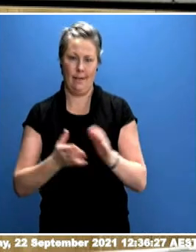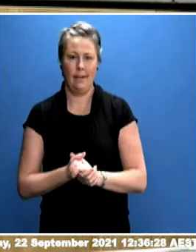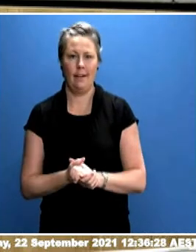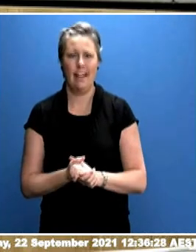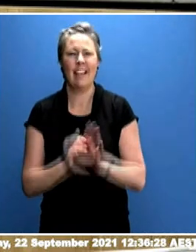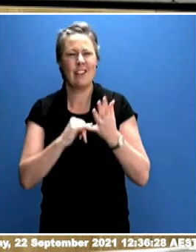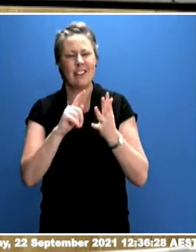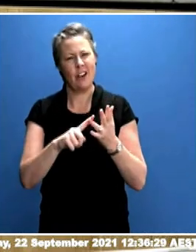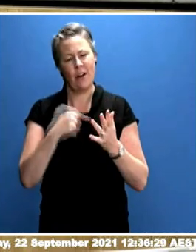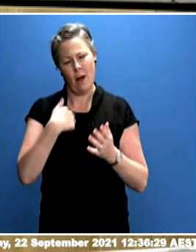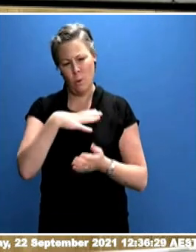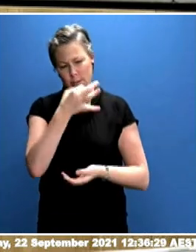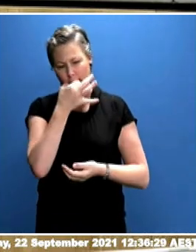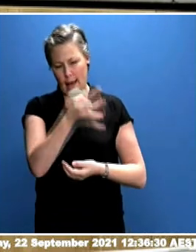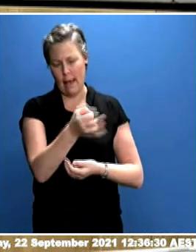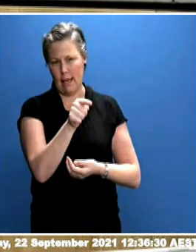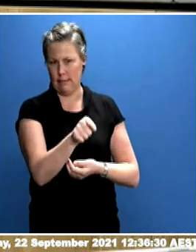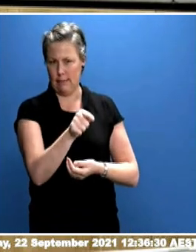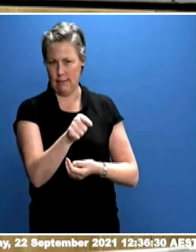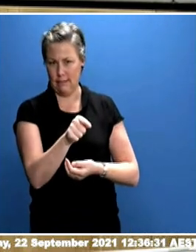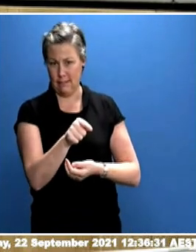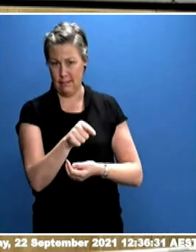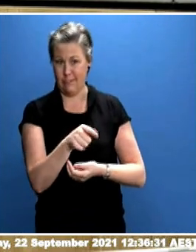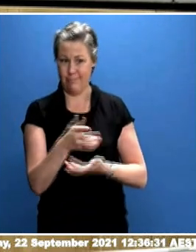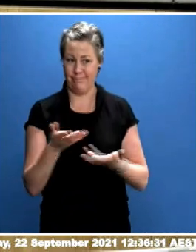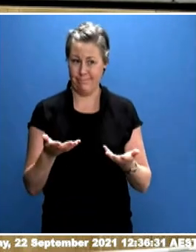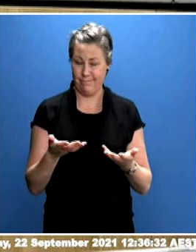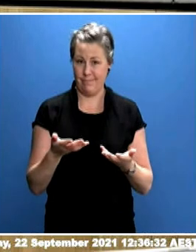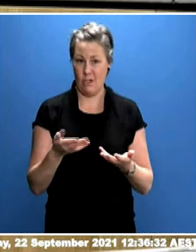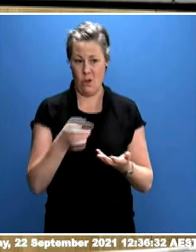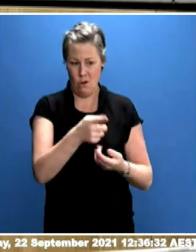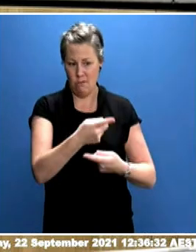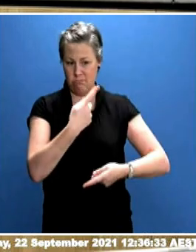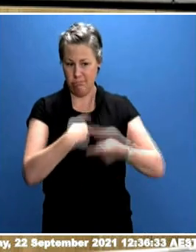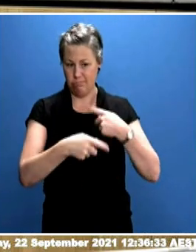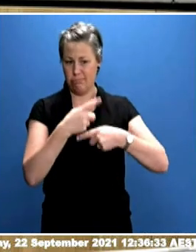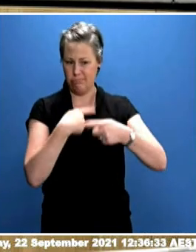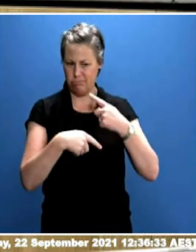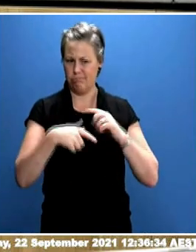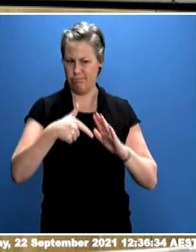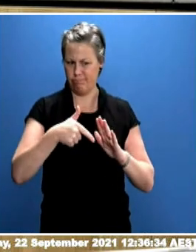My question is, given the complexities that you've shared this morning, and